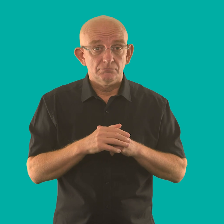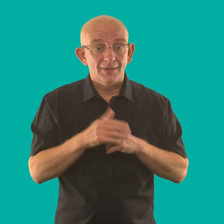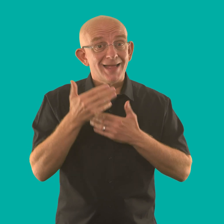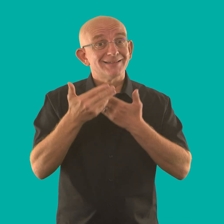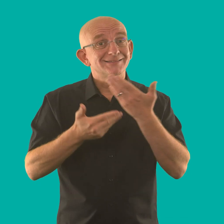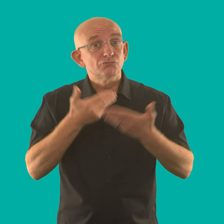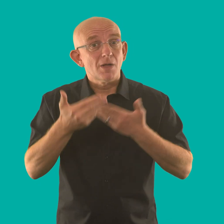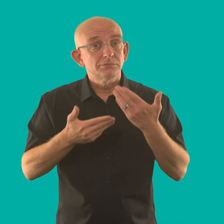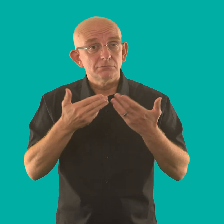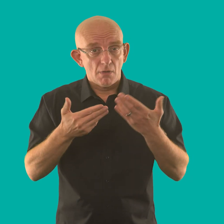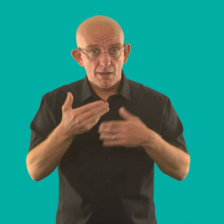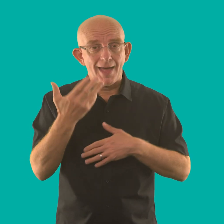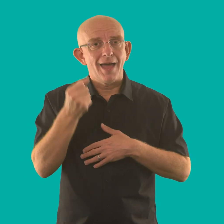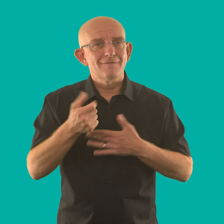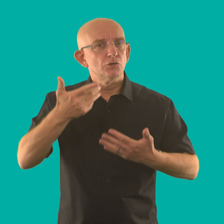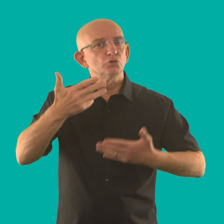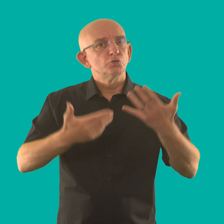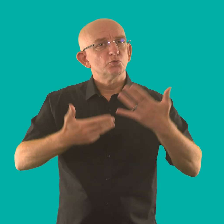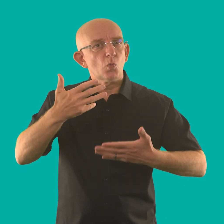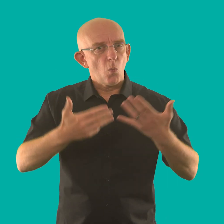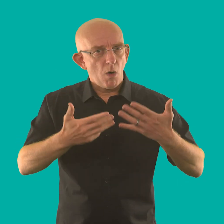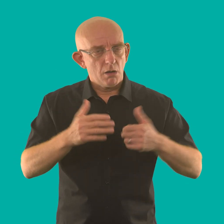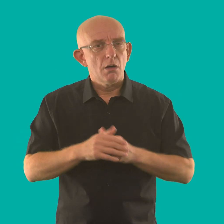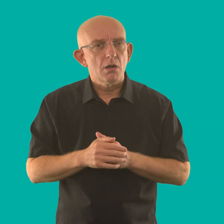Each descriptor has a score.